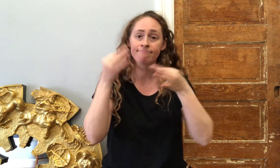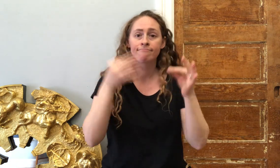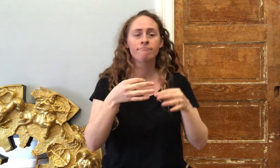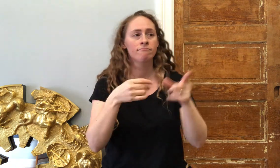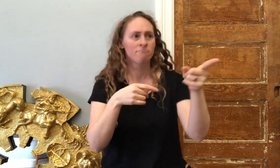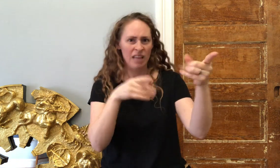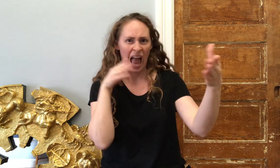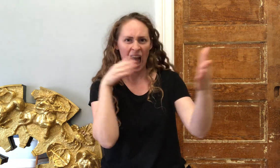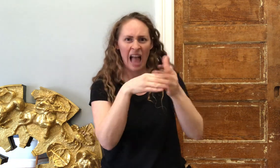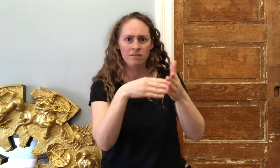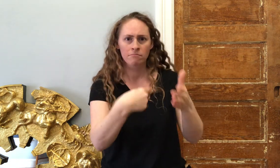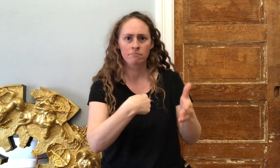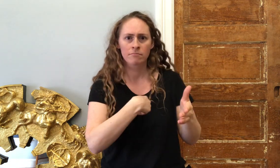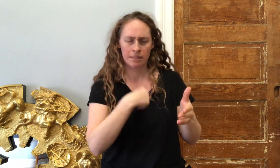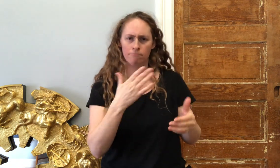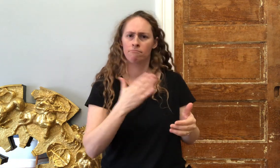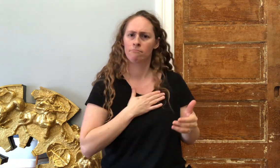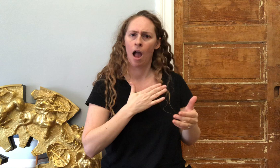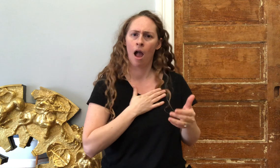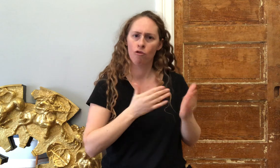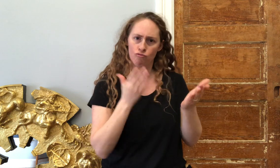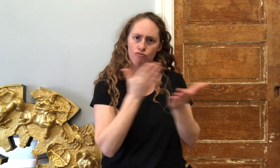and there is someone against us,